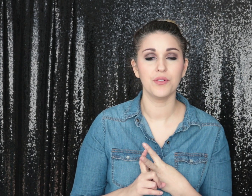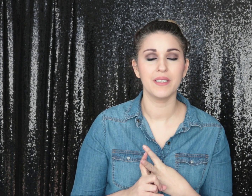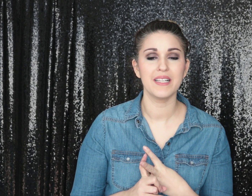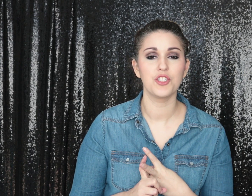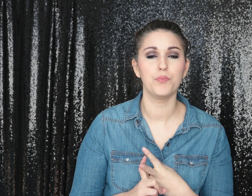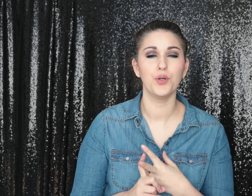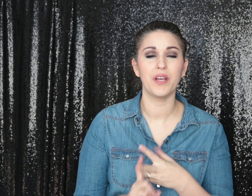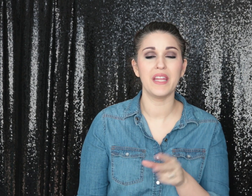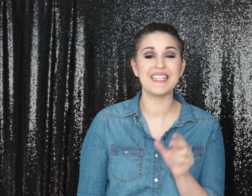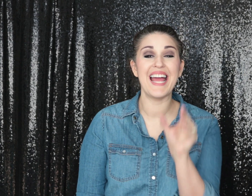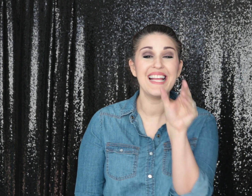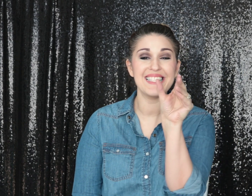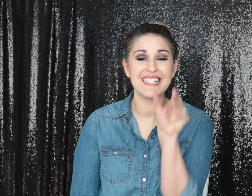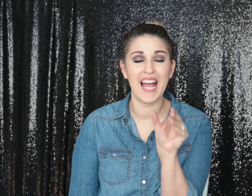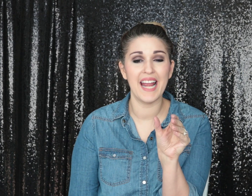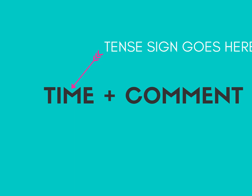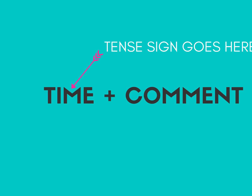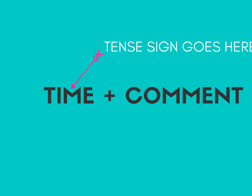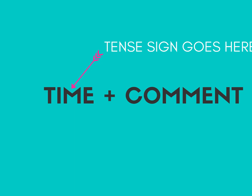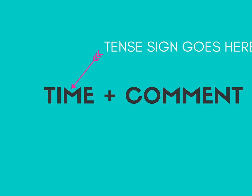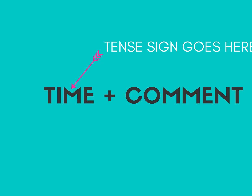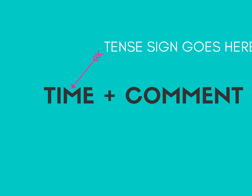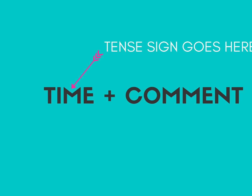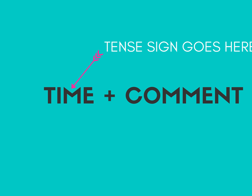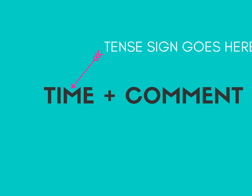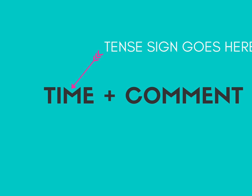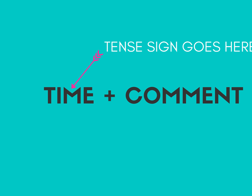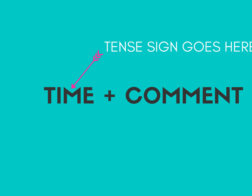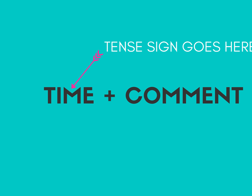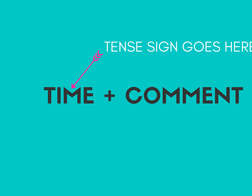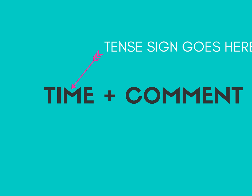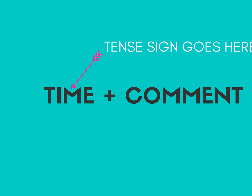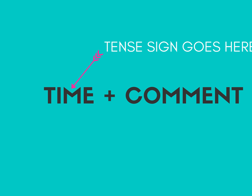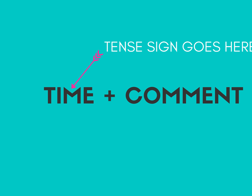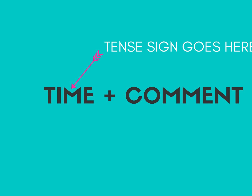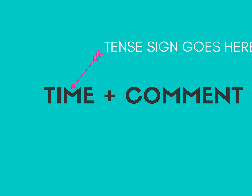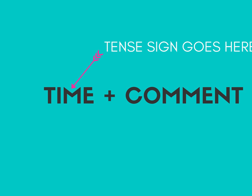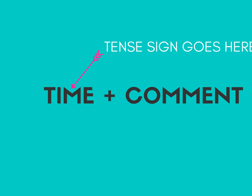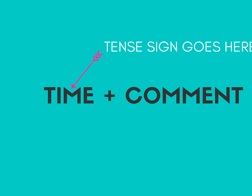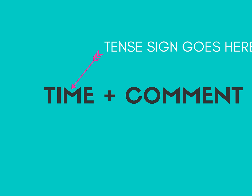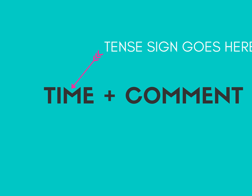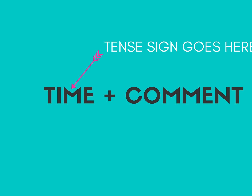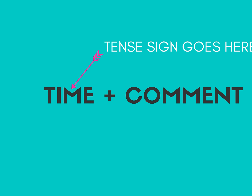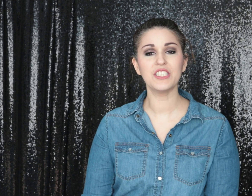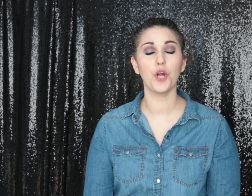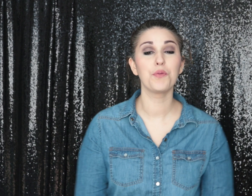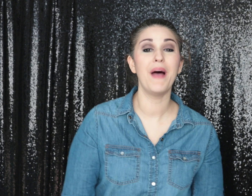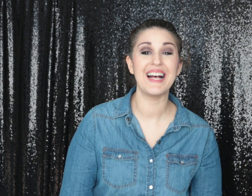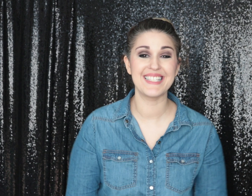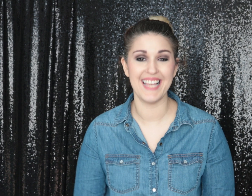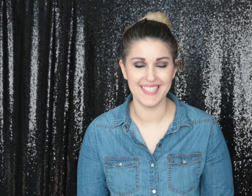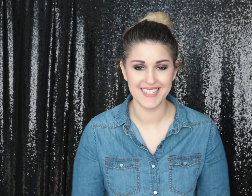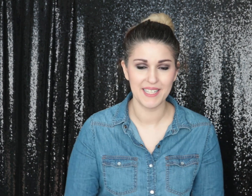do it is to put the tent sign immediately in front of the word. It affects start with past tense.